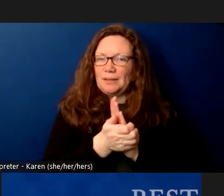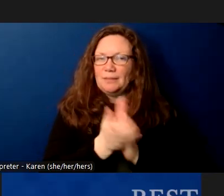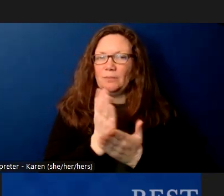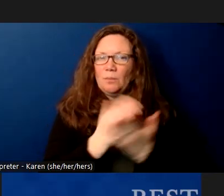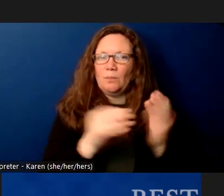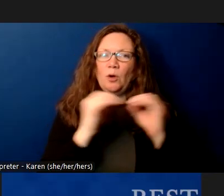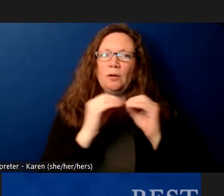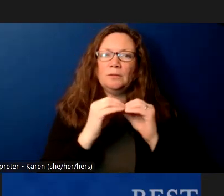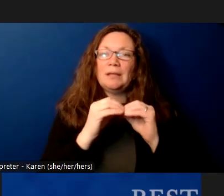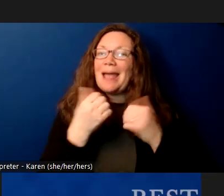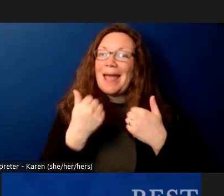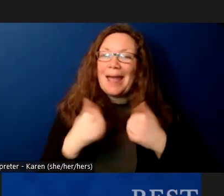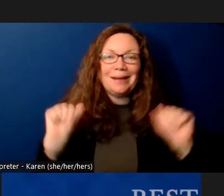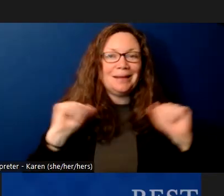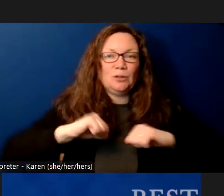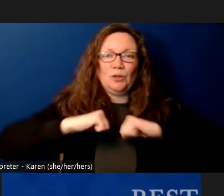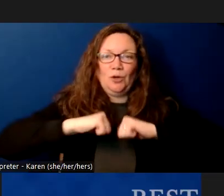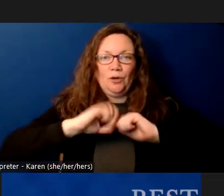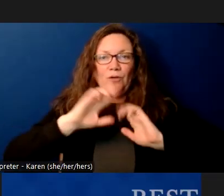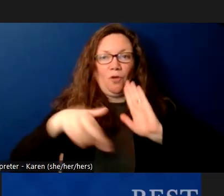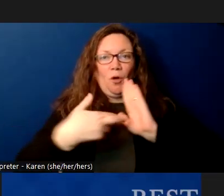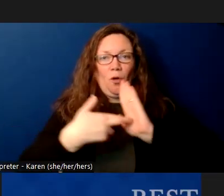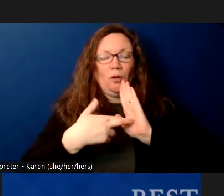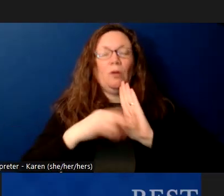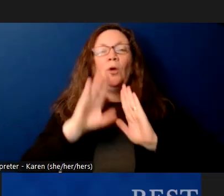that you have will affect how you can interact with an attachment.